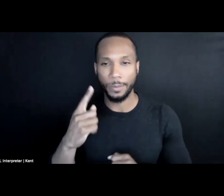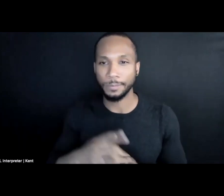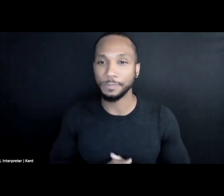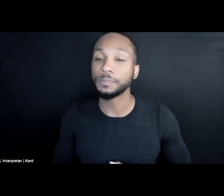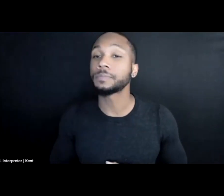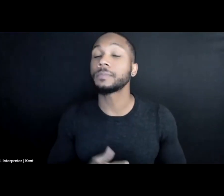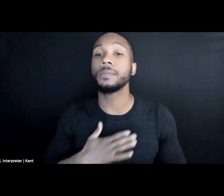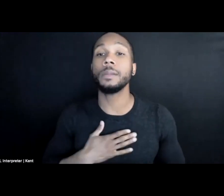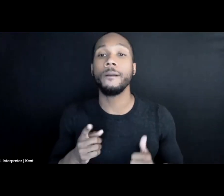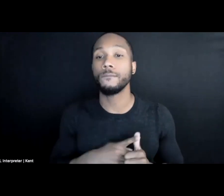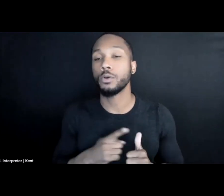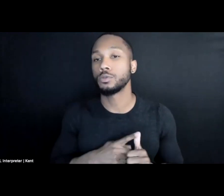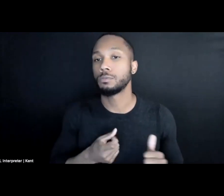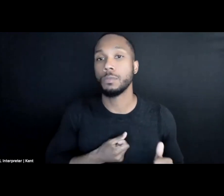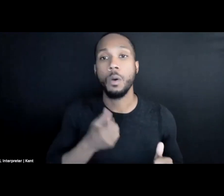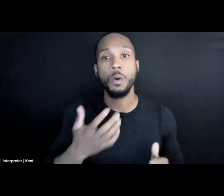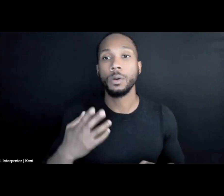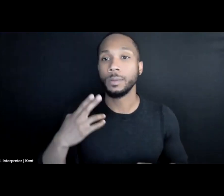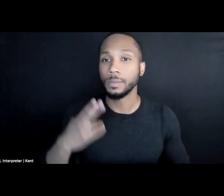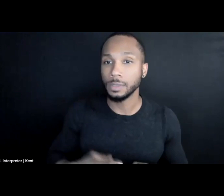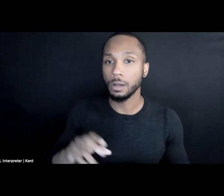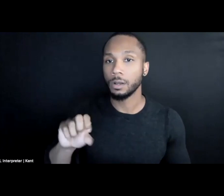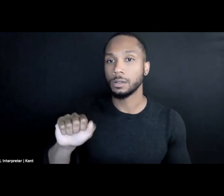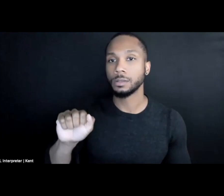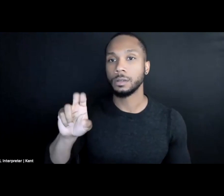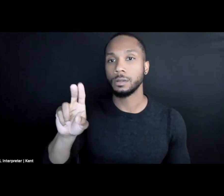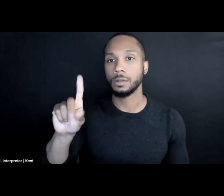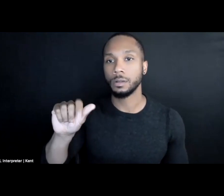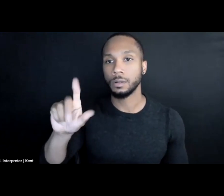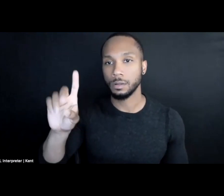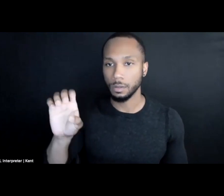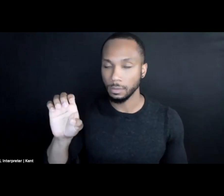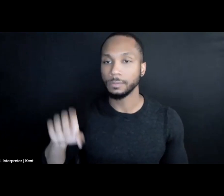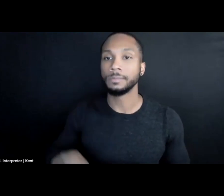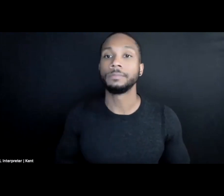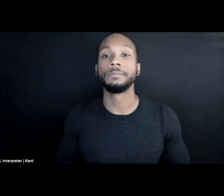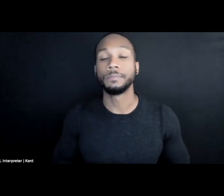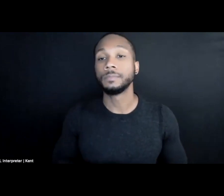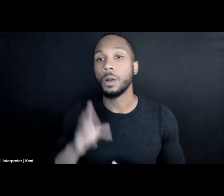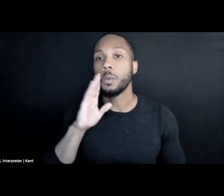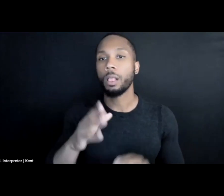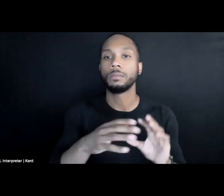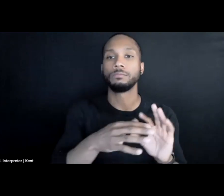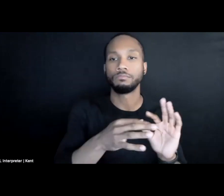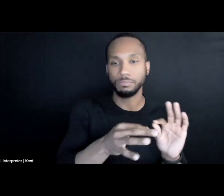My first poet is called Saudade... Okay, I'm going to read in both English and Spanish.